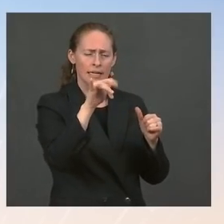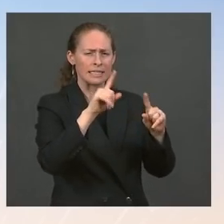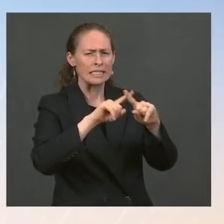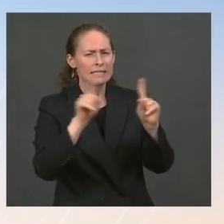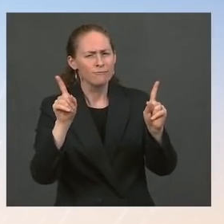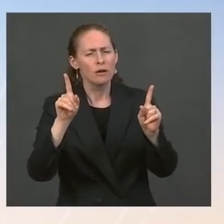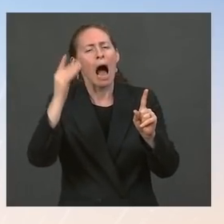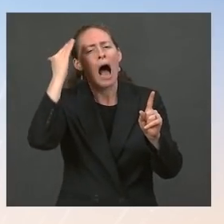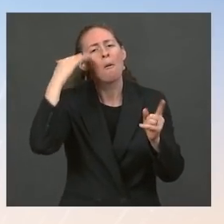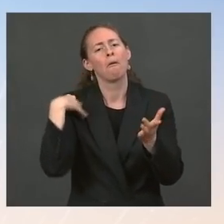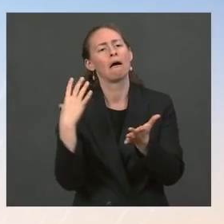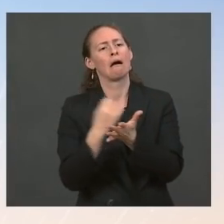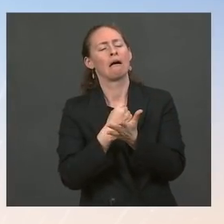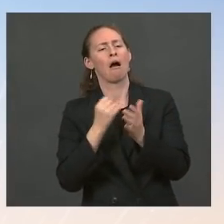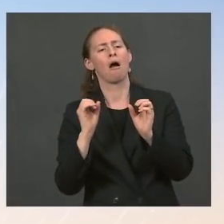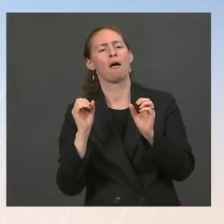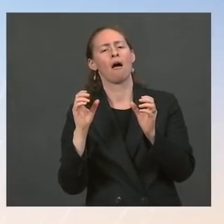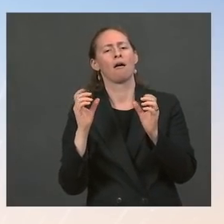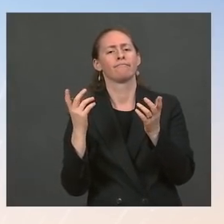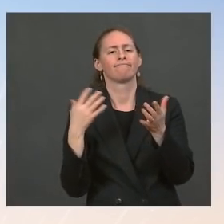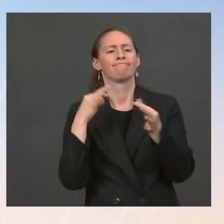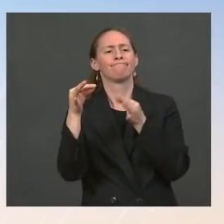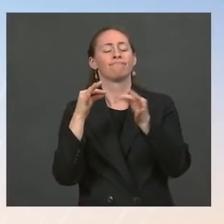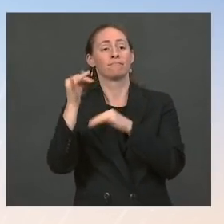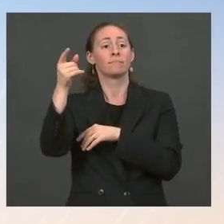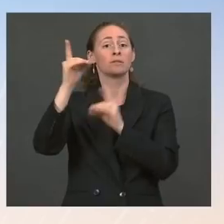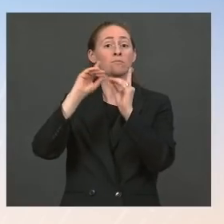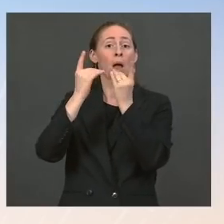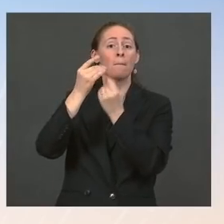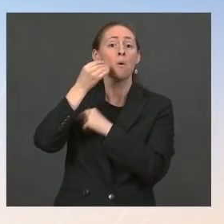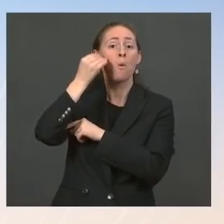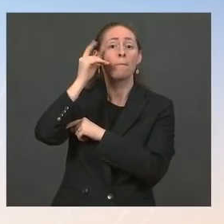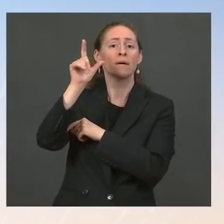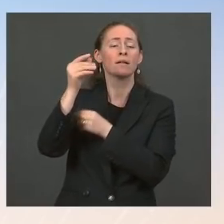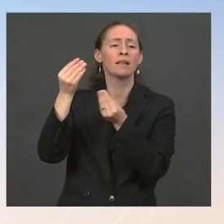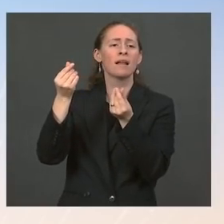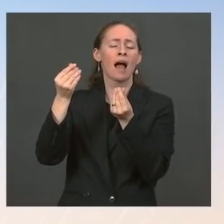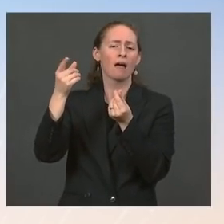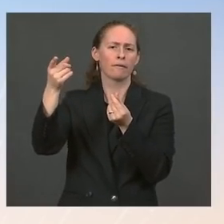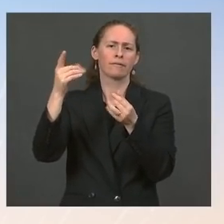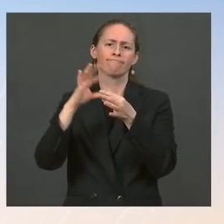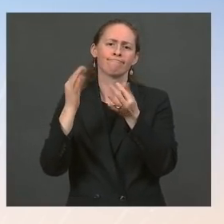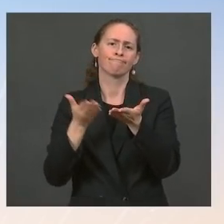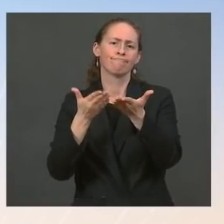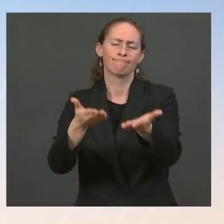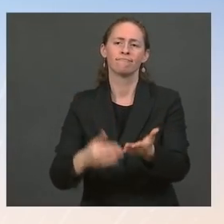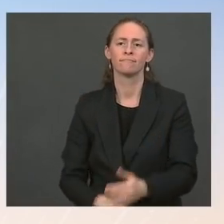by the Department of Homeland Security and the State Department. The Press: Thanks, Jen. >> Ms. Psaki: Go ahead. The Press: Thanks. I wanted to ask about another marker